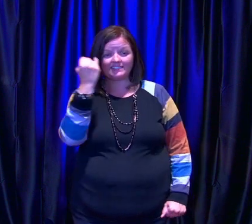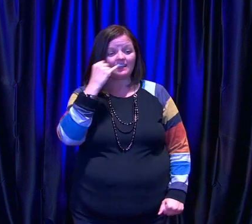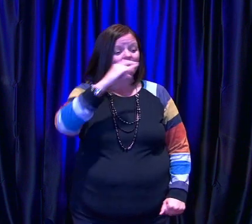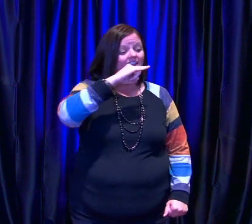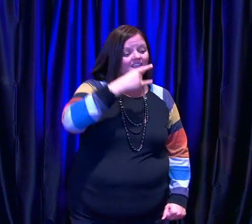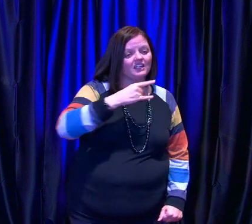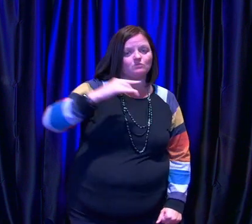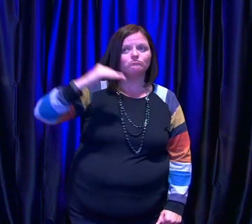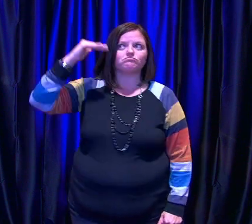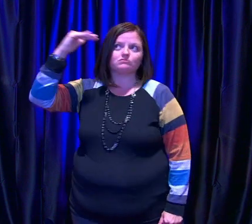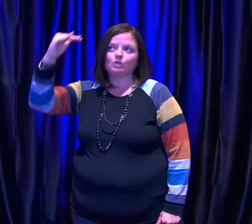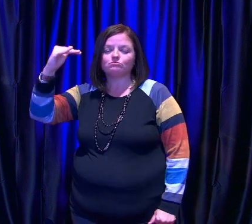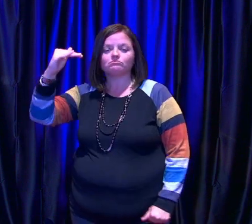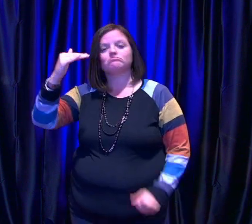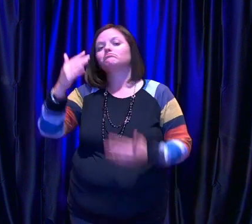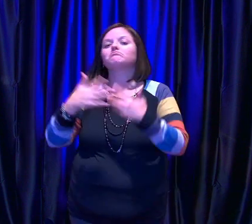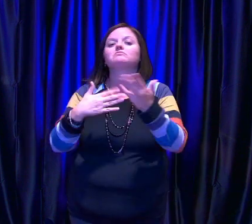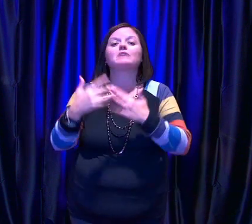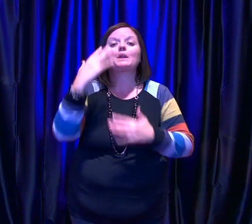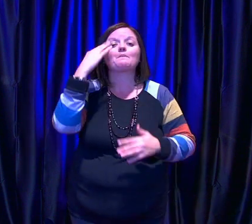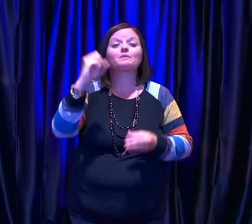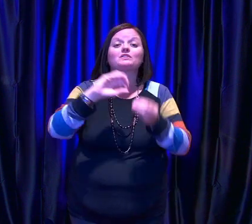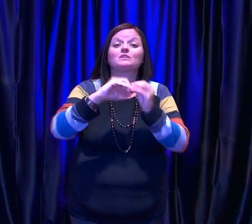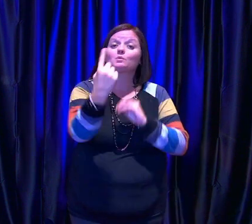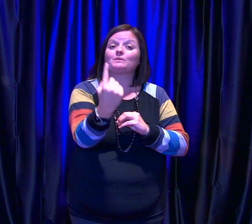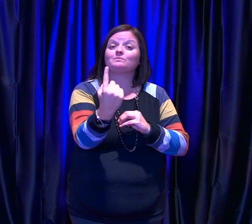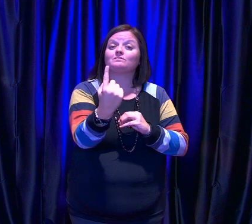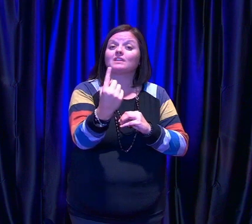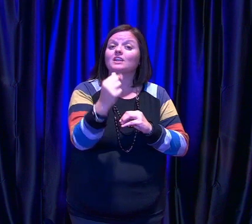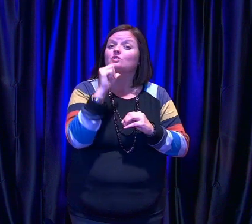an adult memorize them number one do not worship